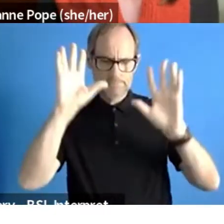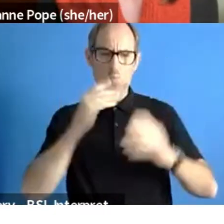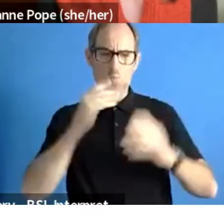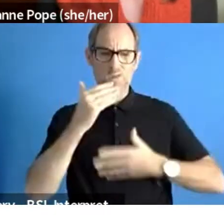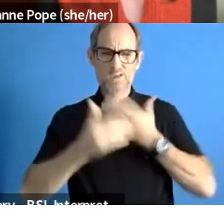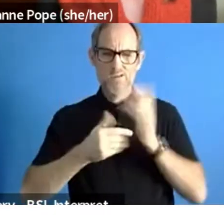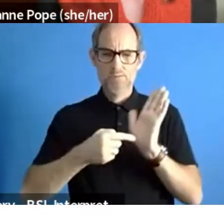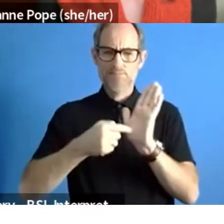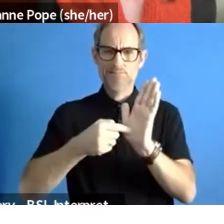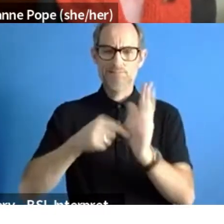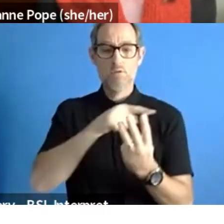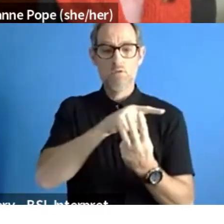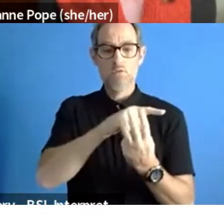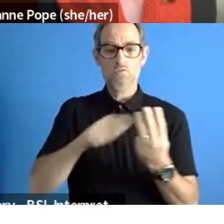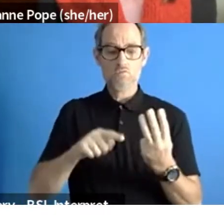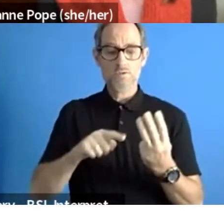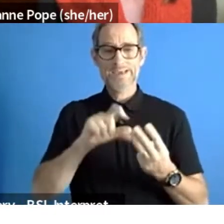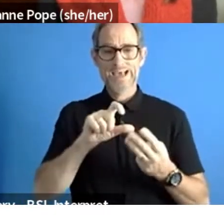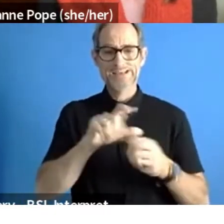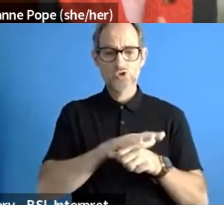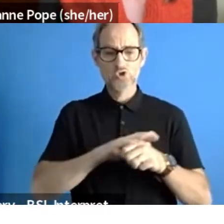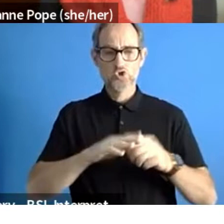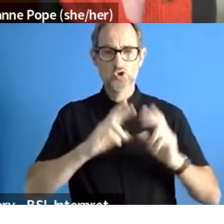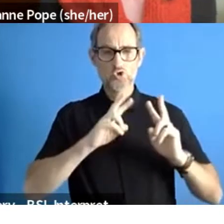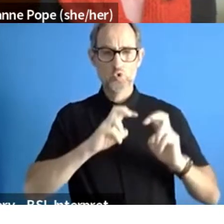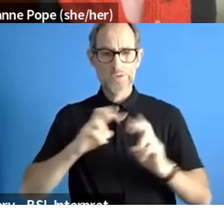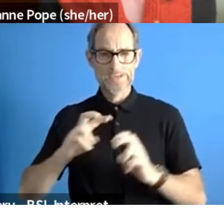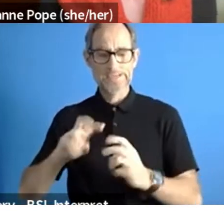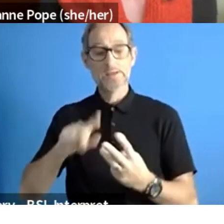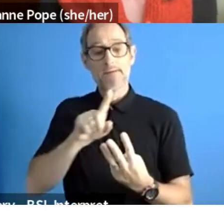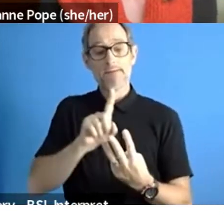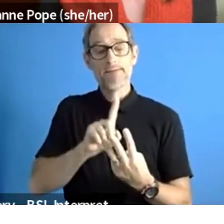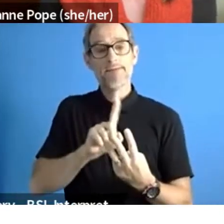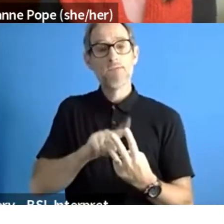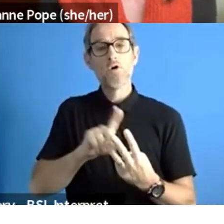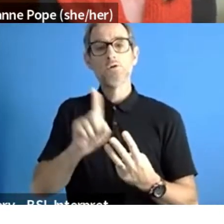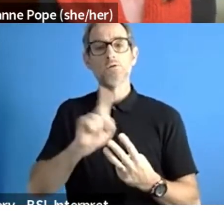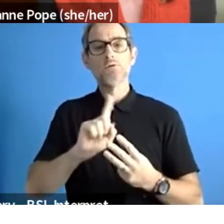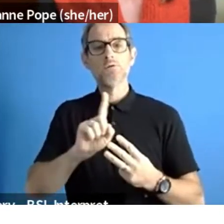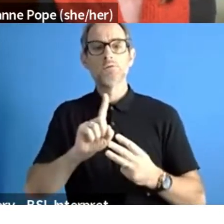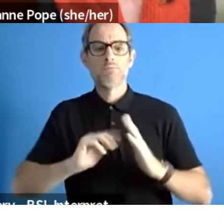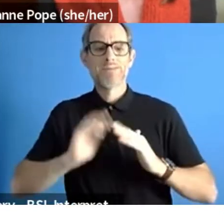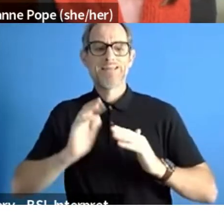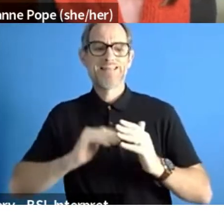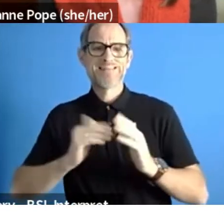The first one is all focused around tools that are built in house.